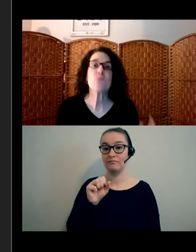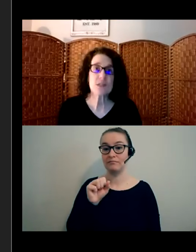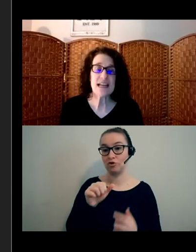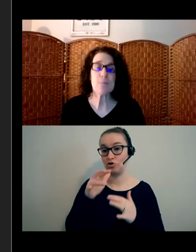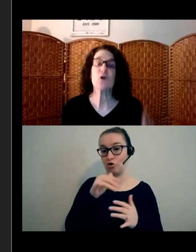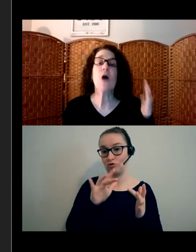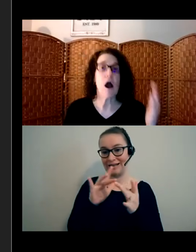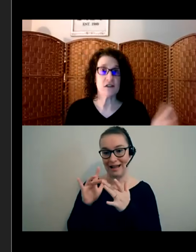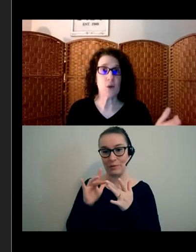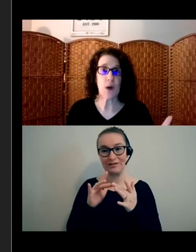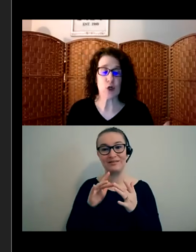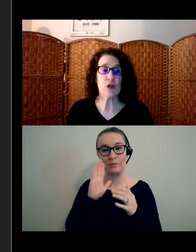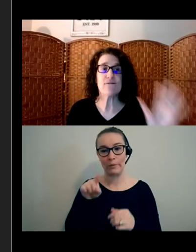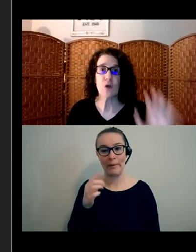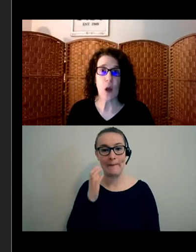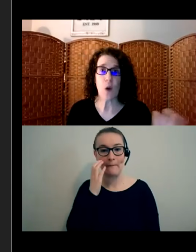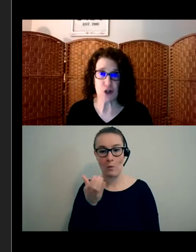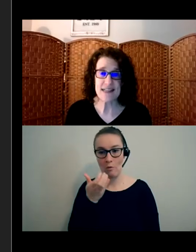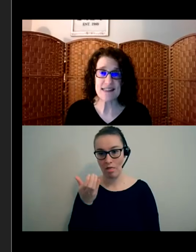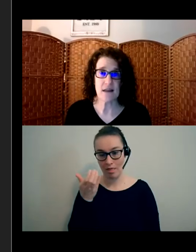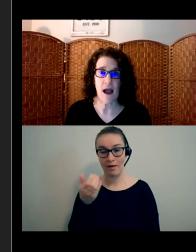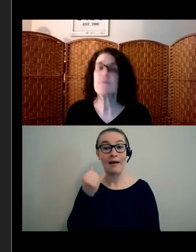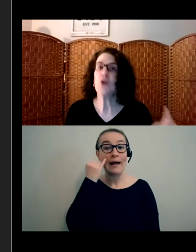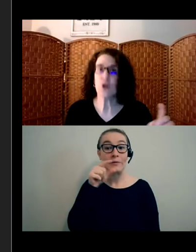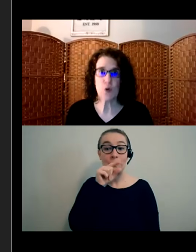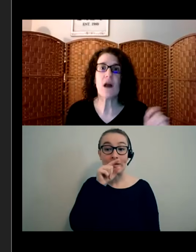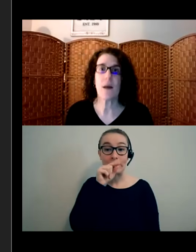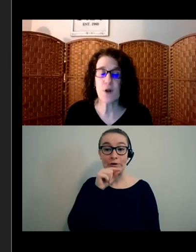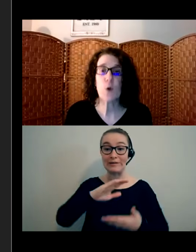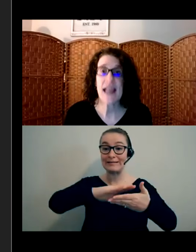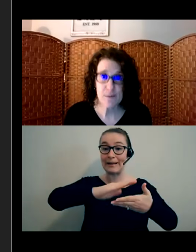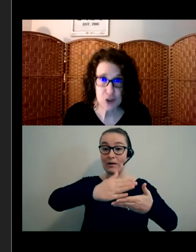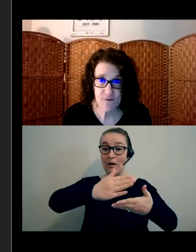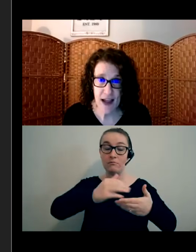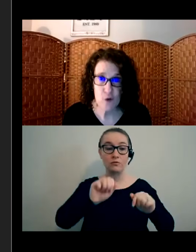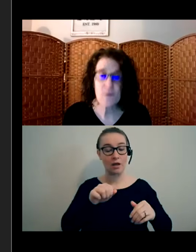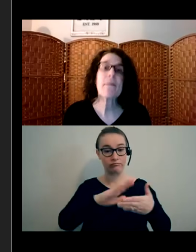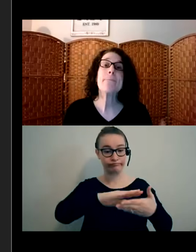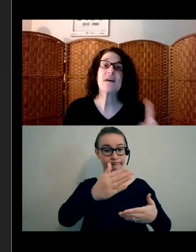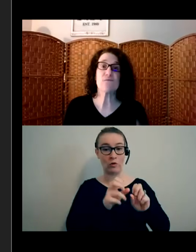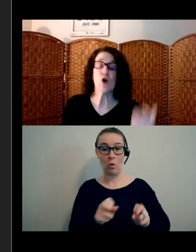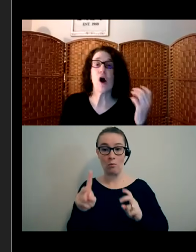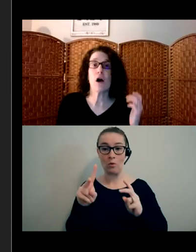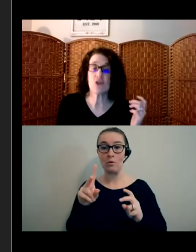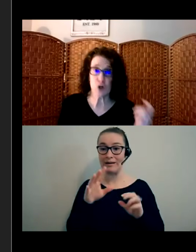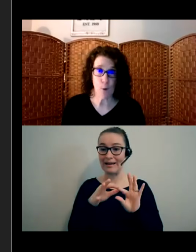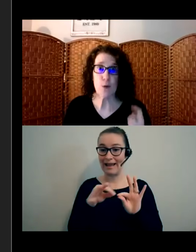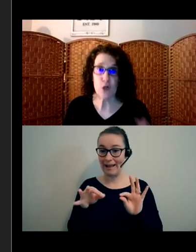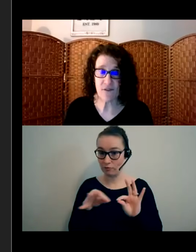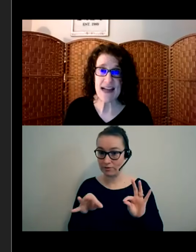For example, on Twitter, if you go on your desktop, you can upload a caption file. But if you're on your mobile device,